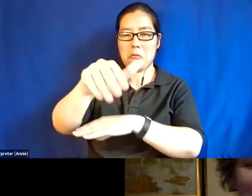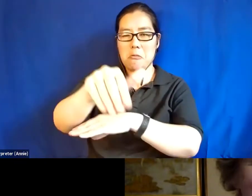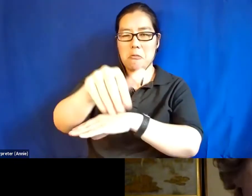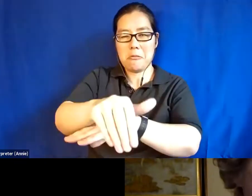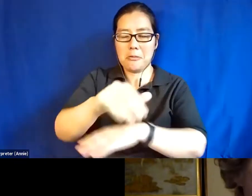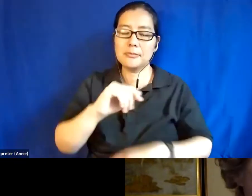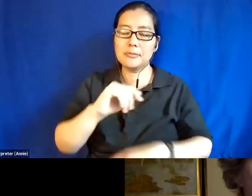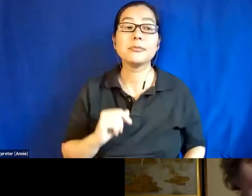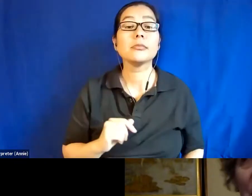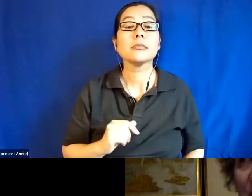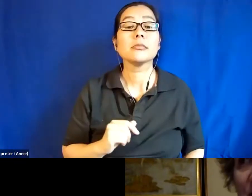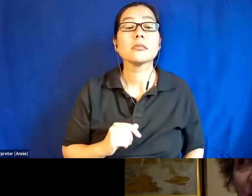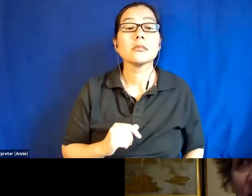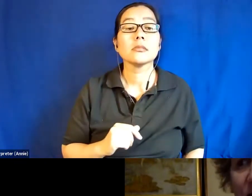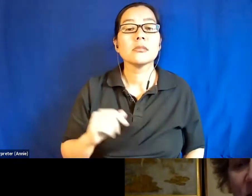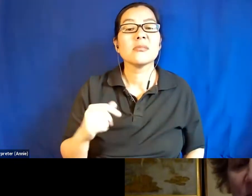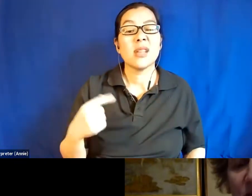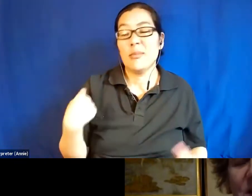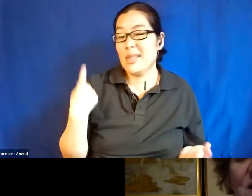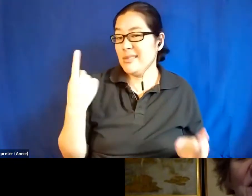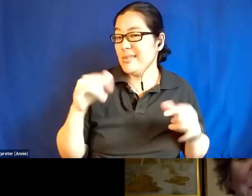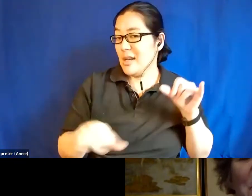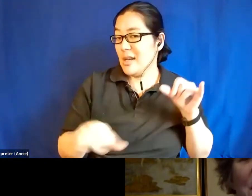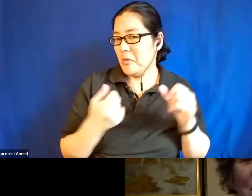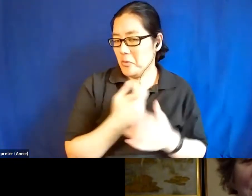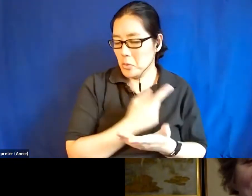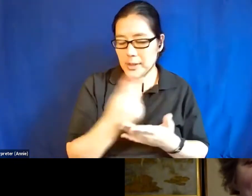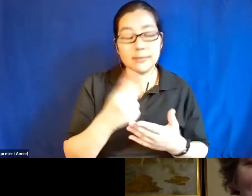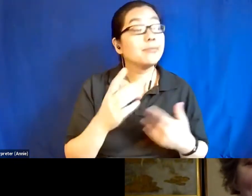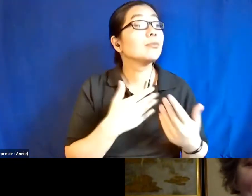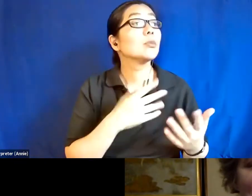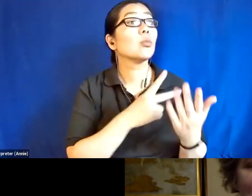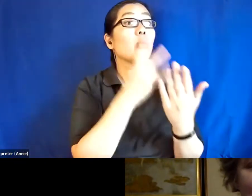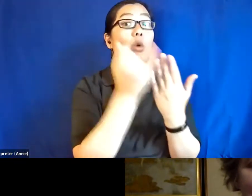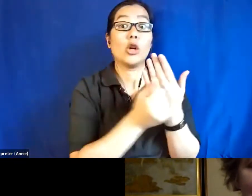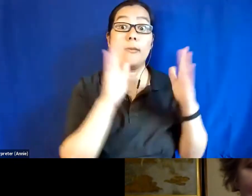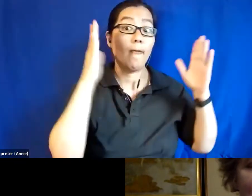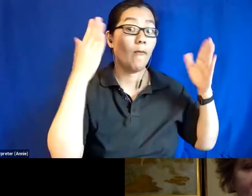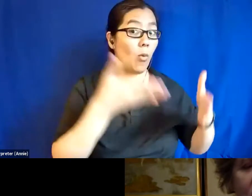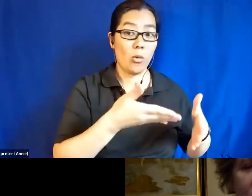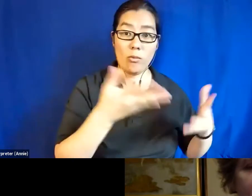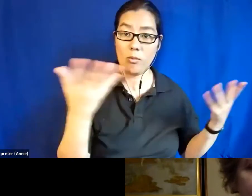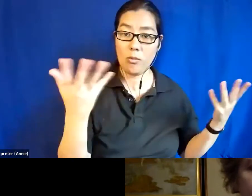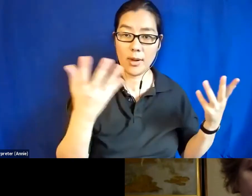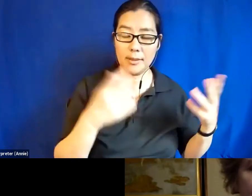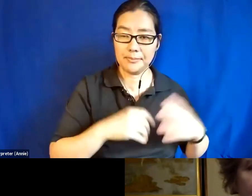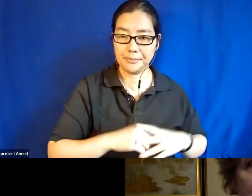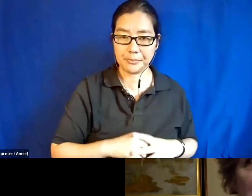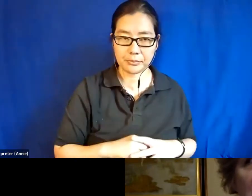Here for a couple of weeks. The project I've been working on as Josh says the holy Braille.